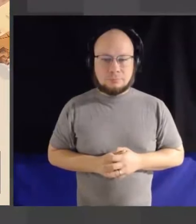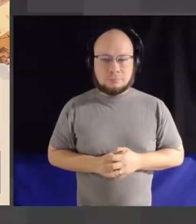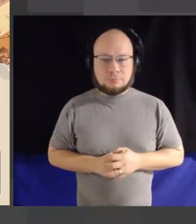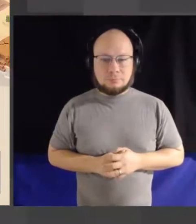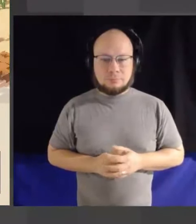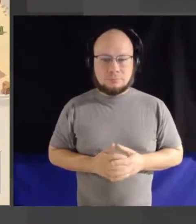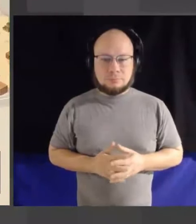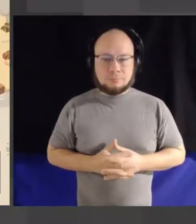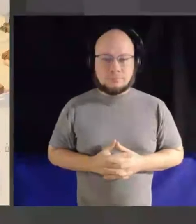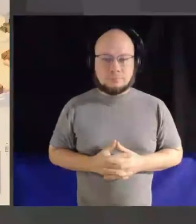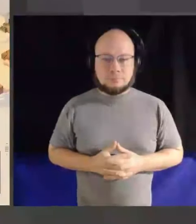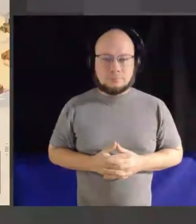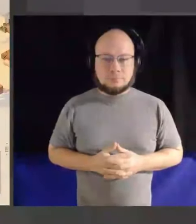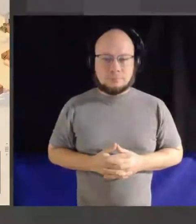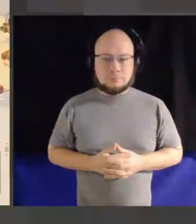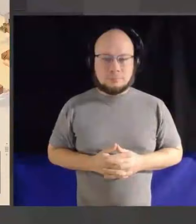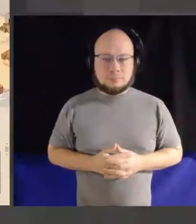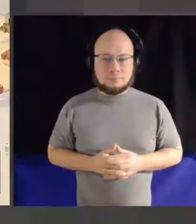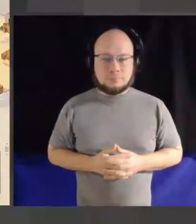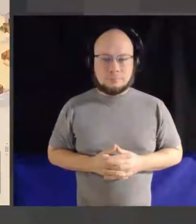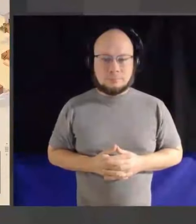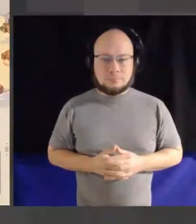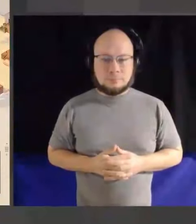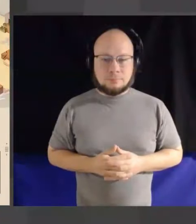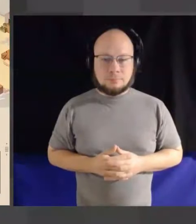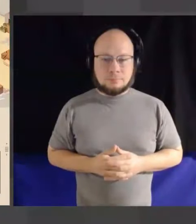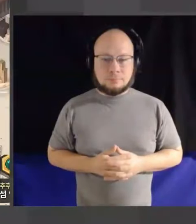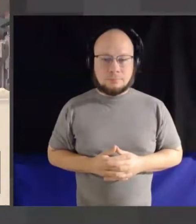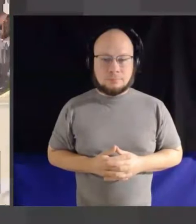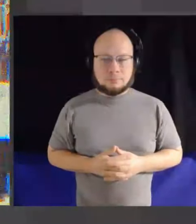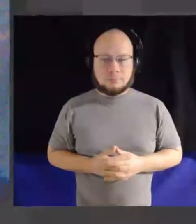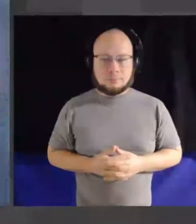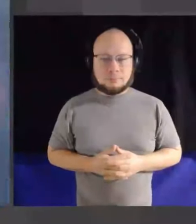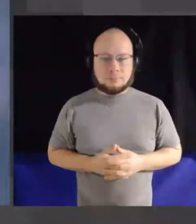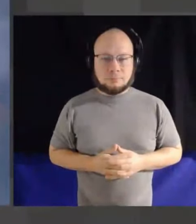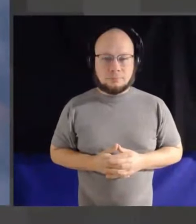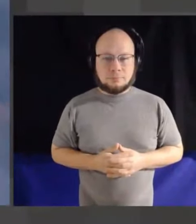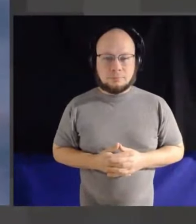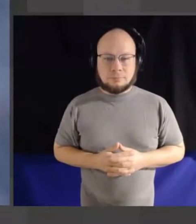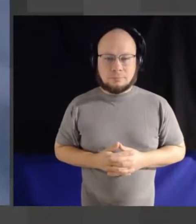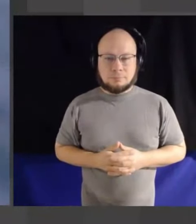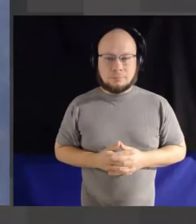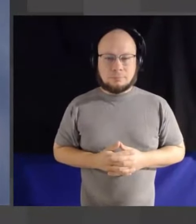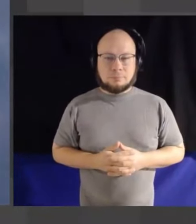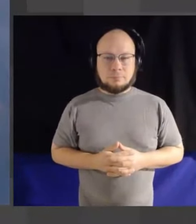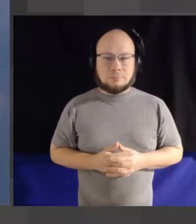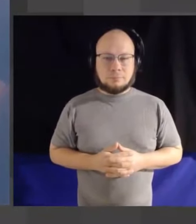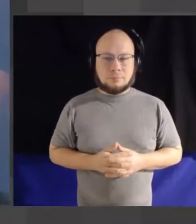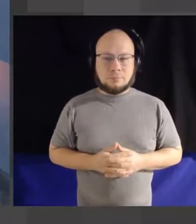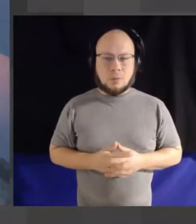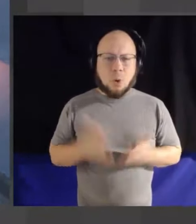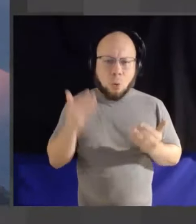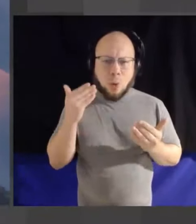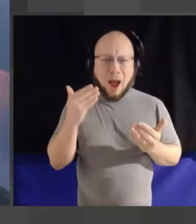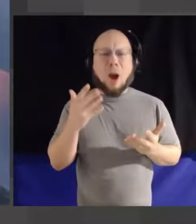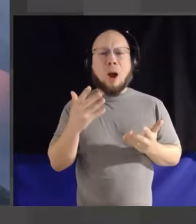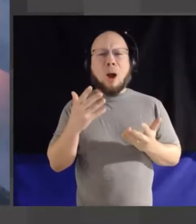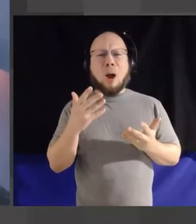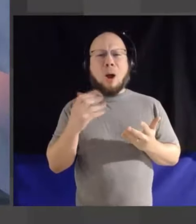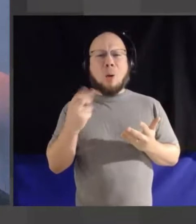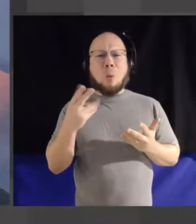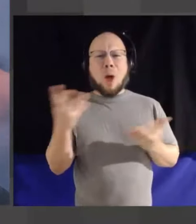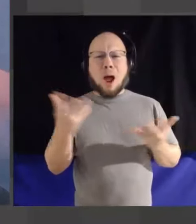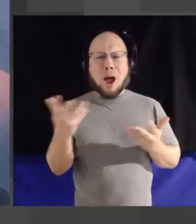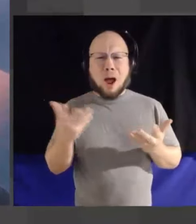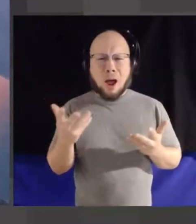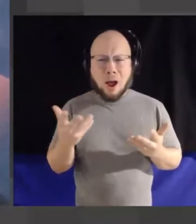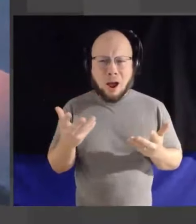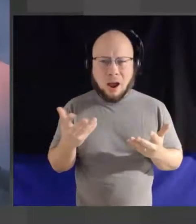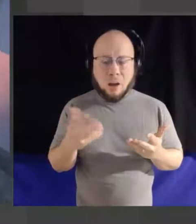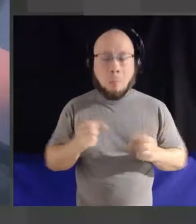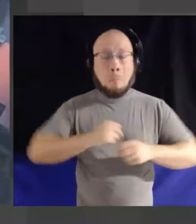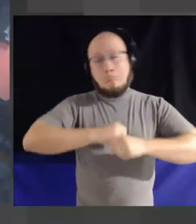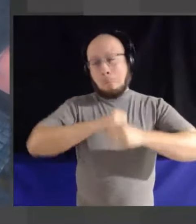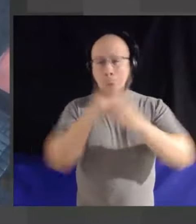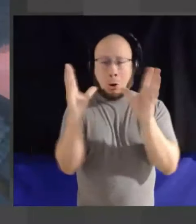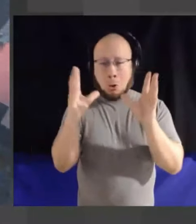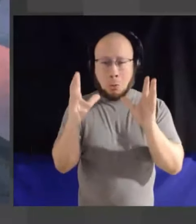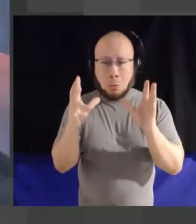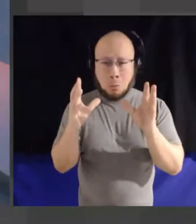POTION.